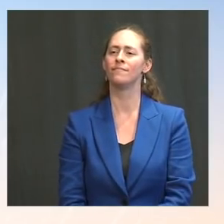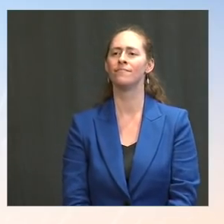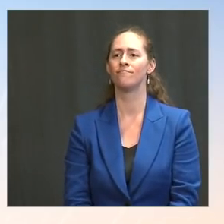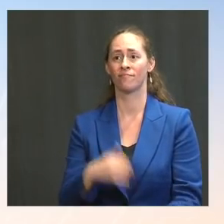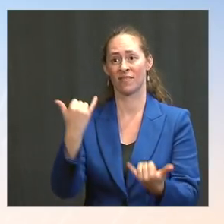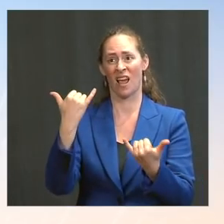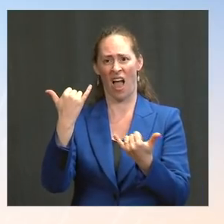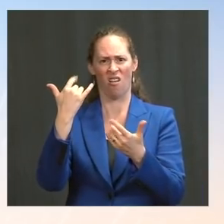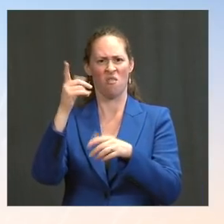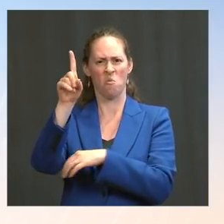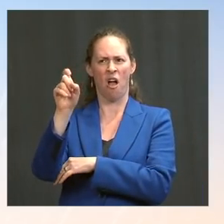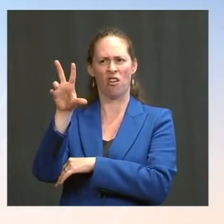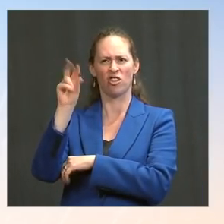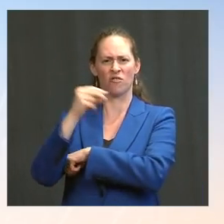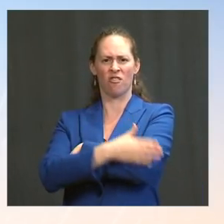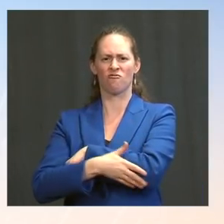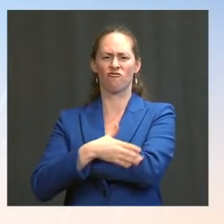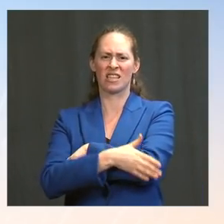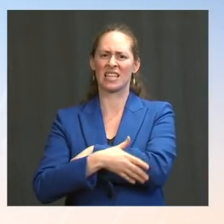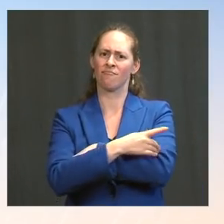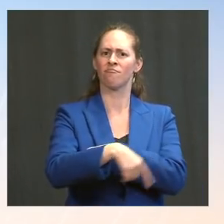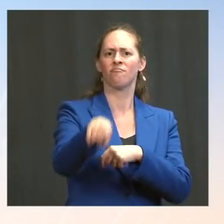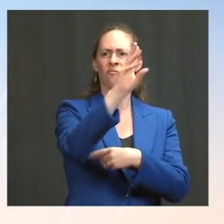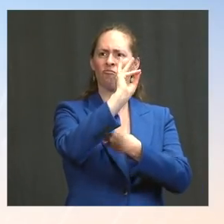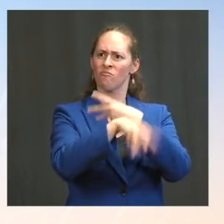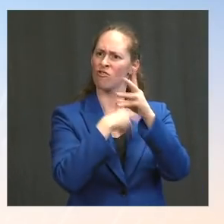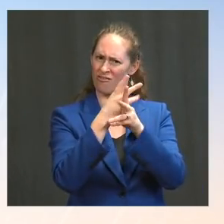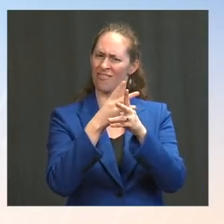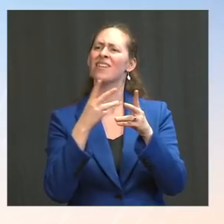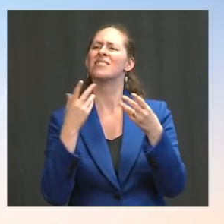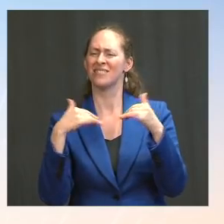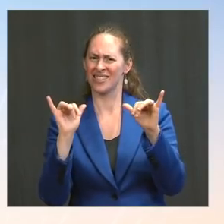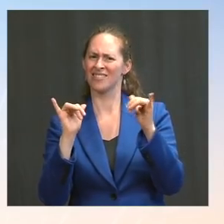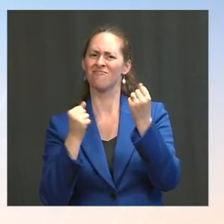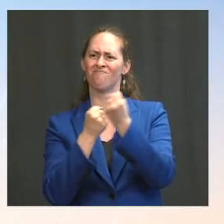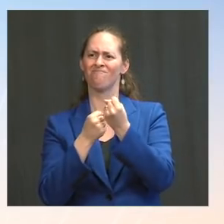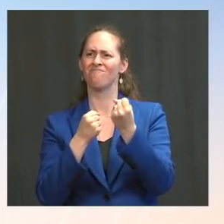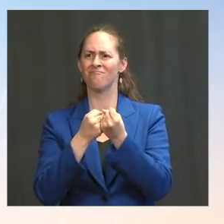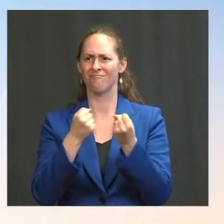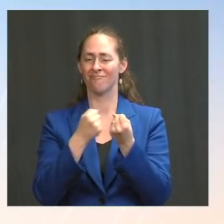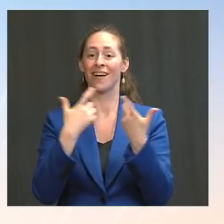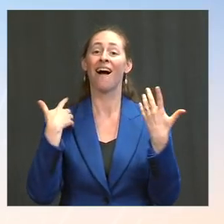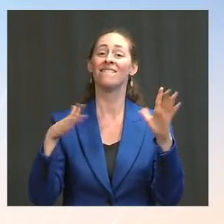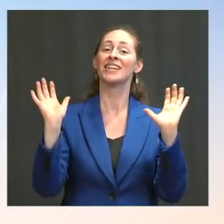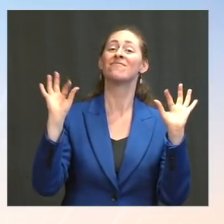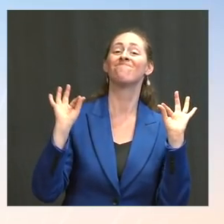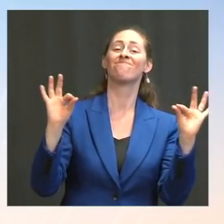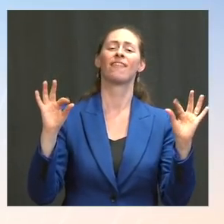And we're going to keep working at it; we're not there. This is a milestone in the process, but a real strong signal of momentum toward the ultimate goal.